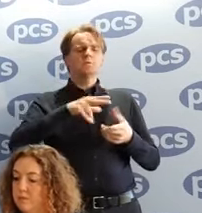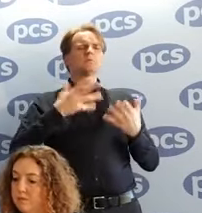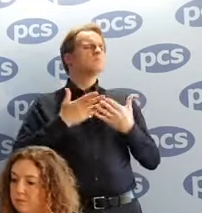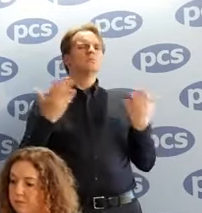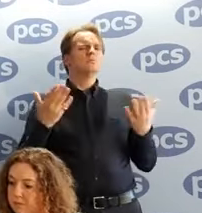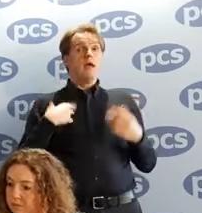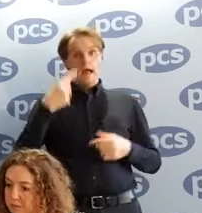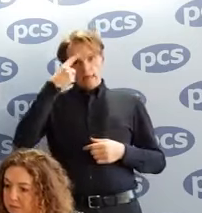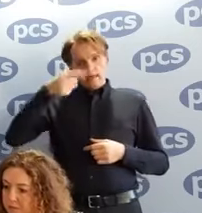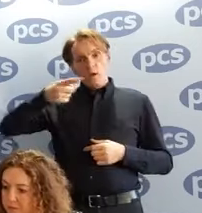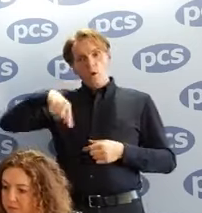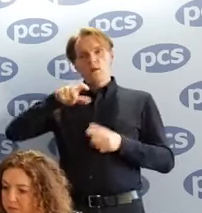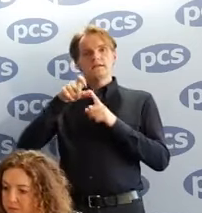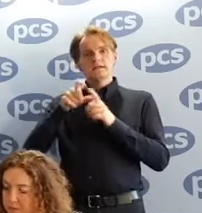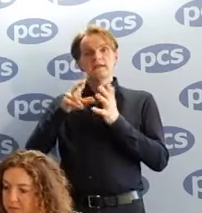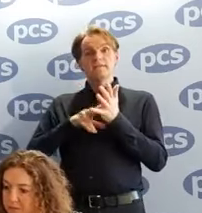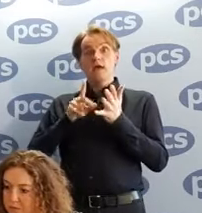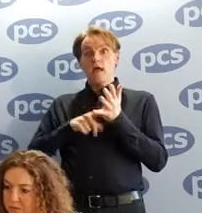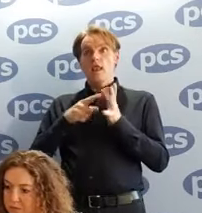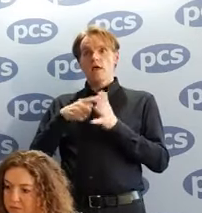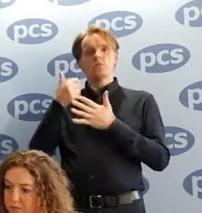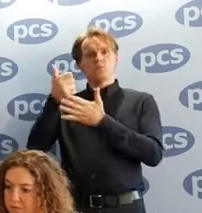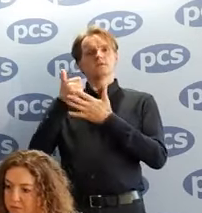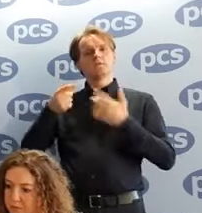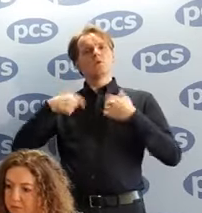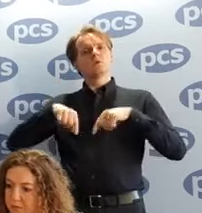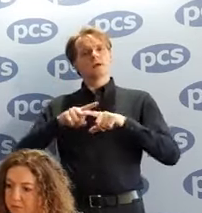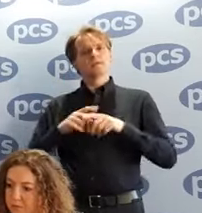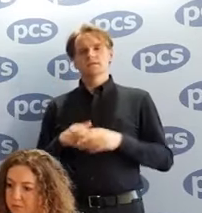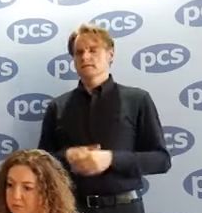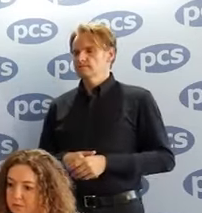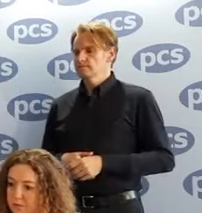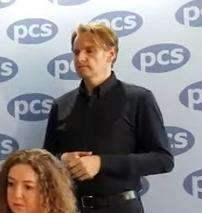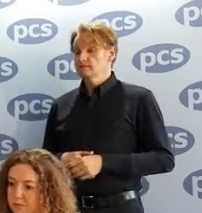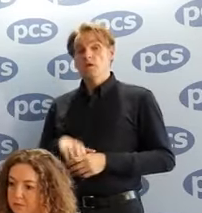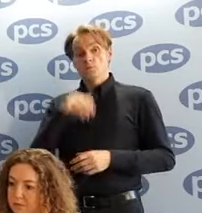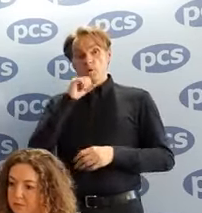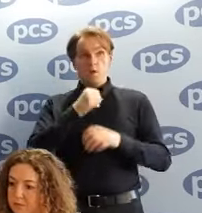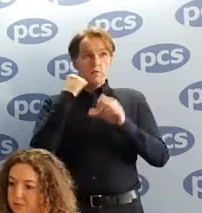we'll do everything we can to make it as public as we can. Thanks